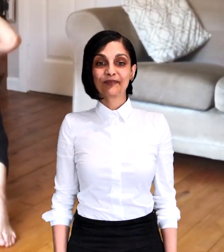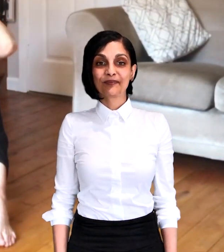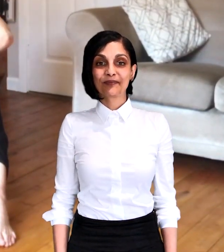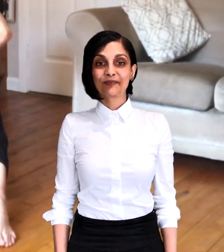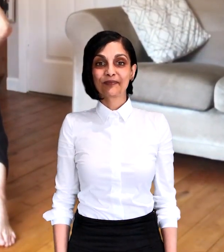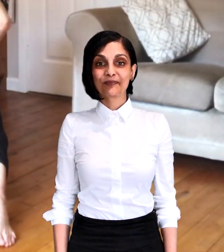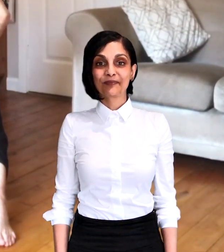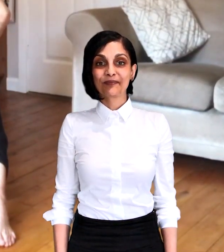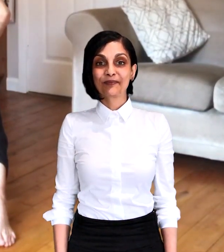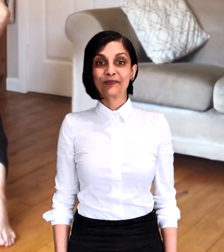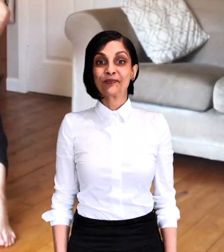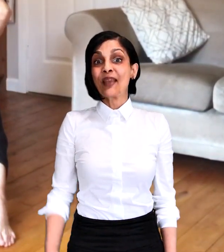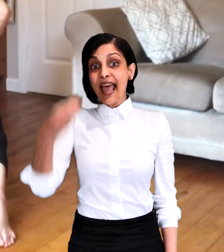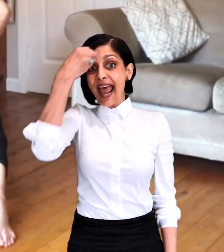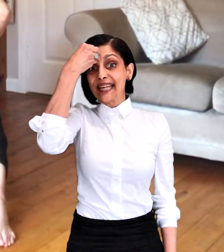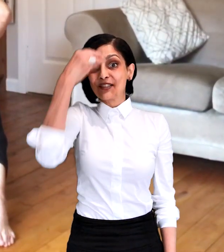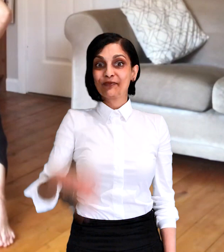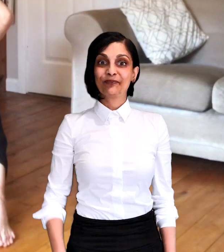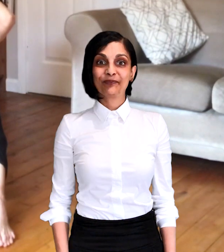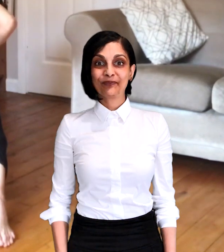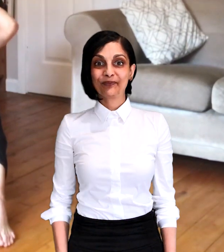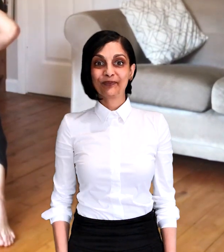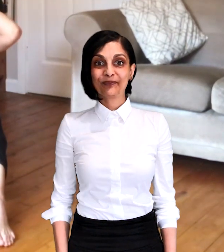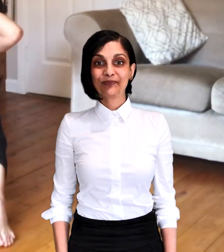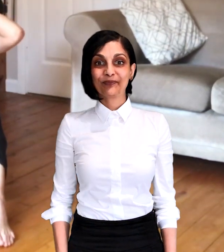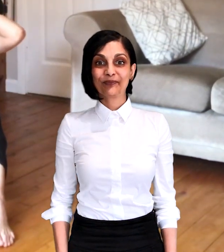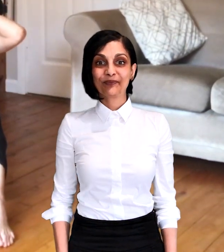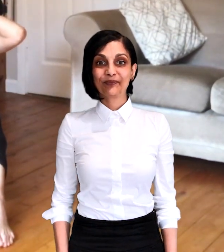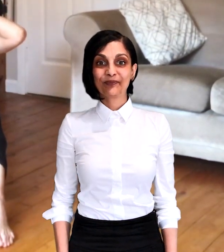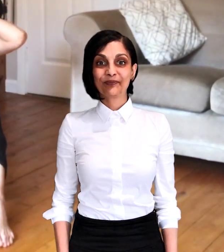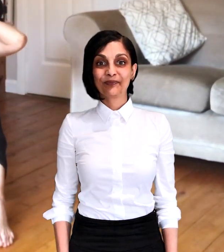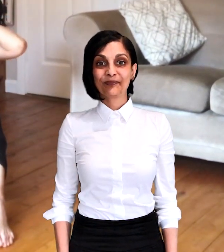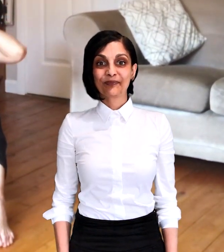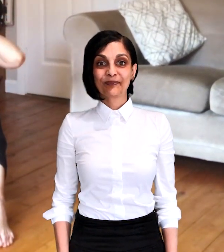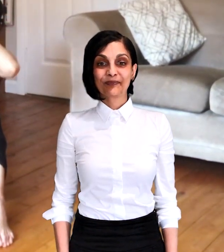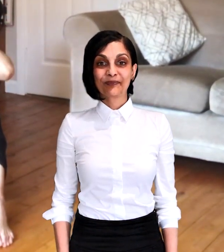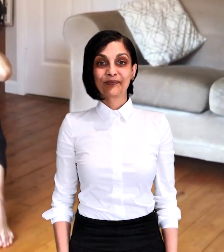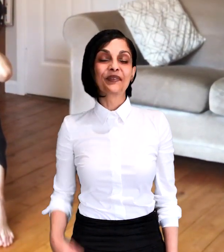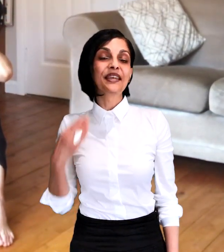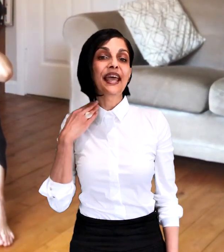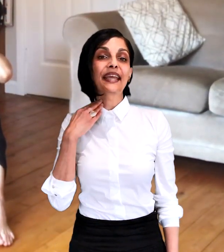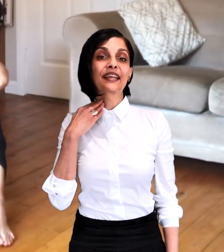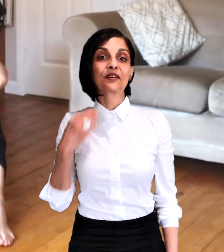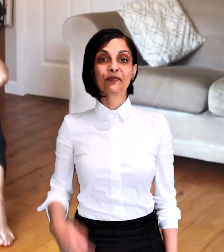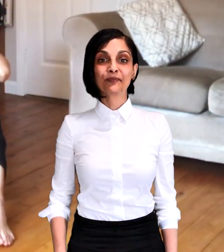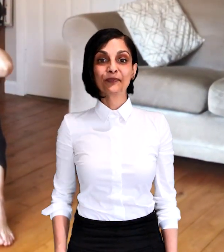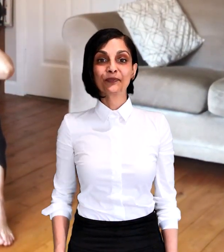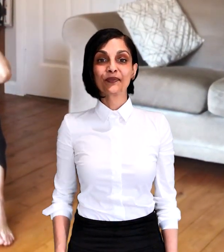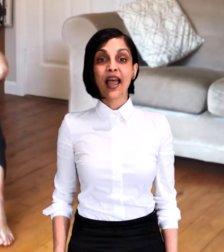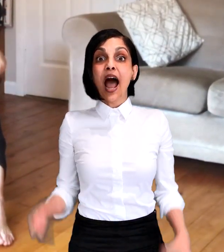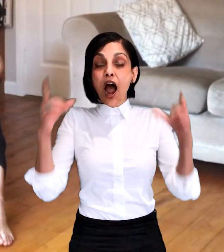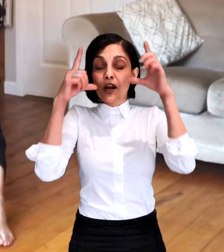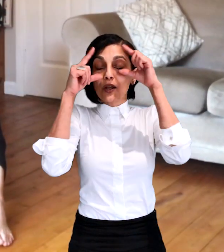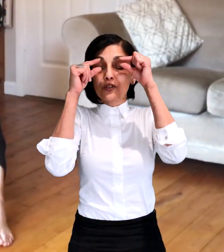Do it around your head as well and your neck. You can close your eyes, if you like.